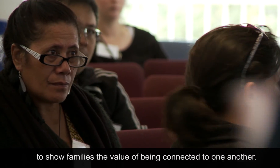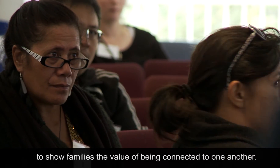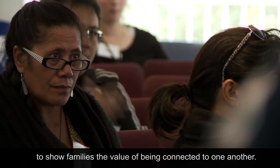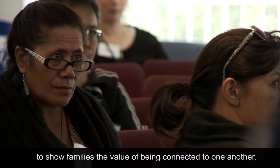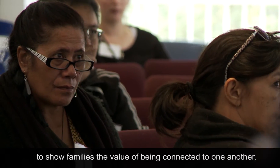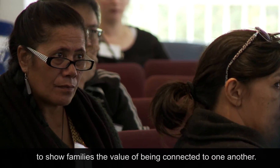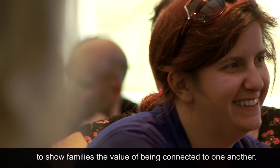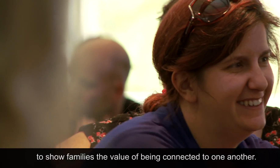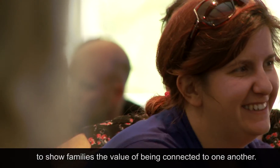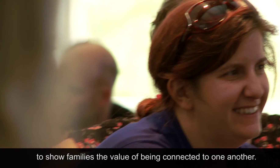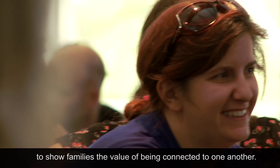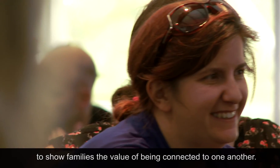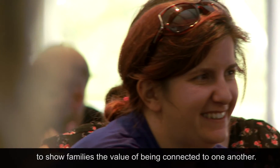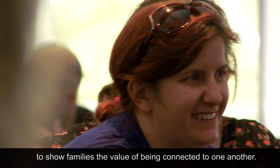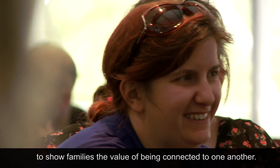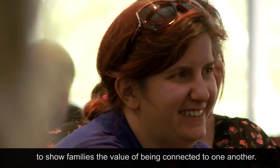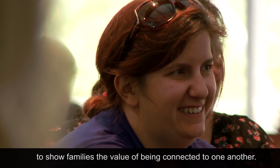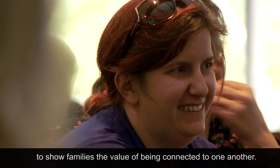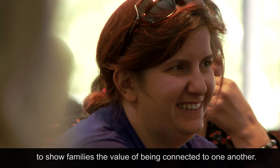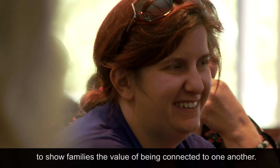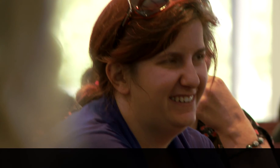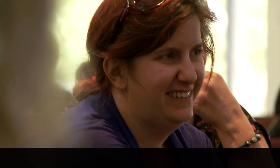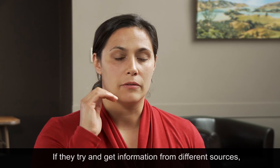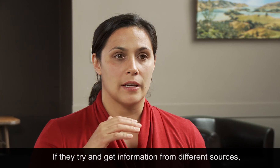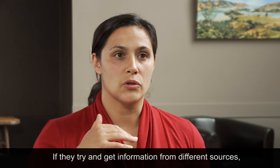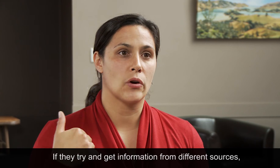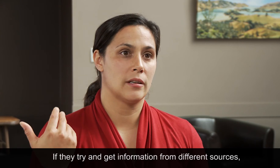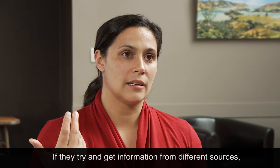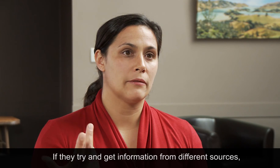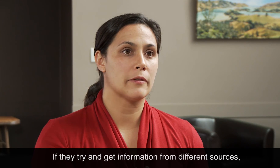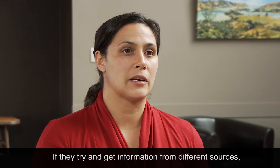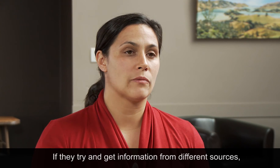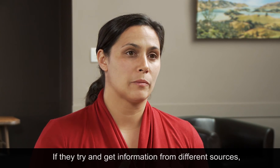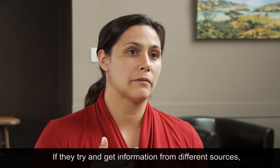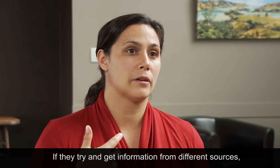value of being connected to one another. If they try and get information from different